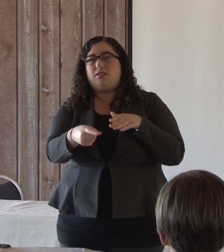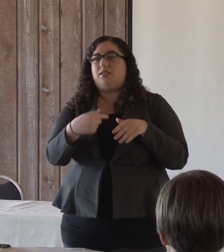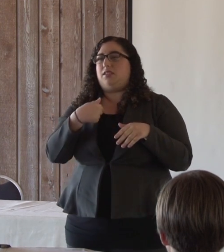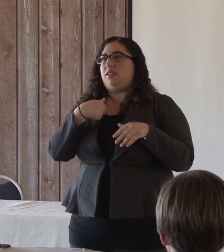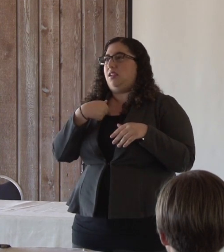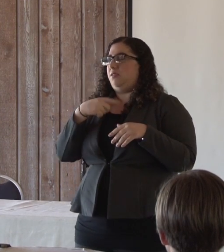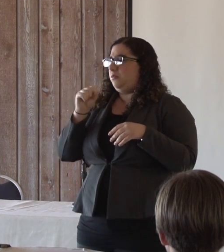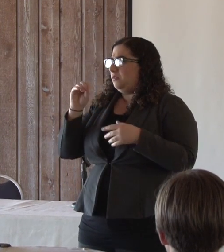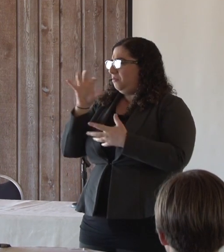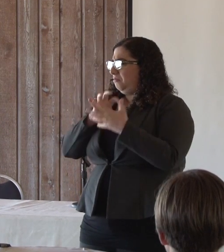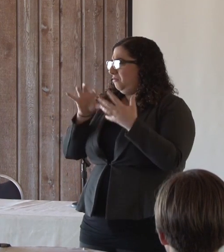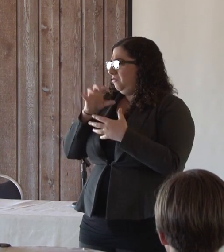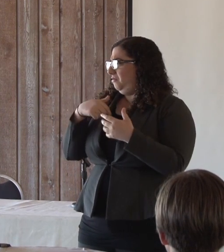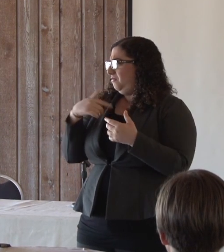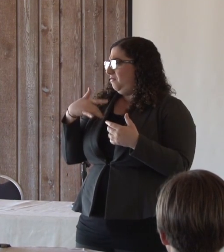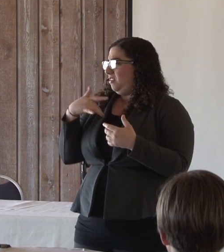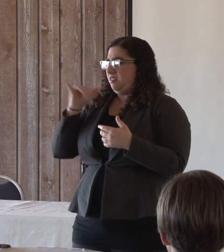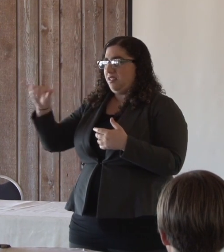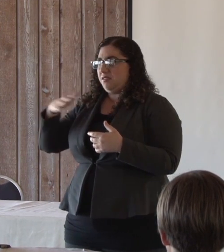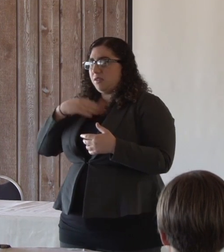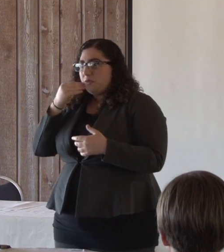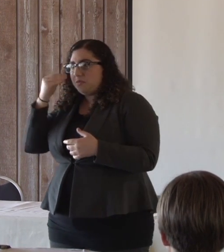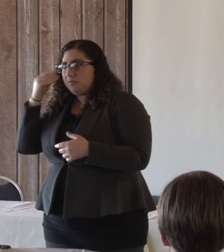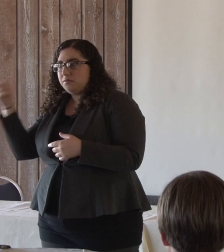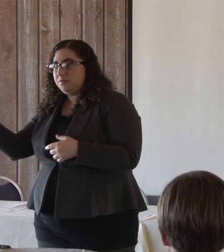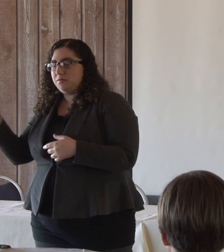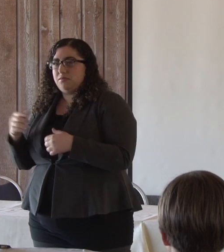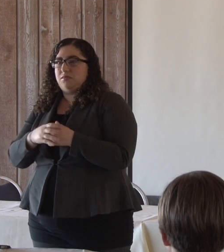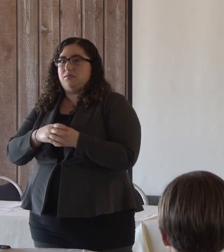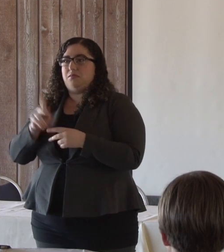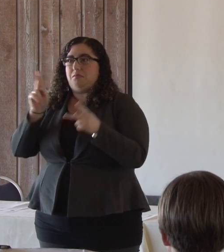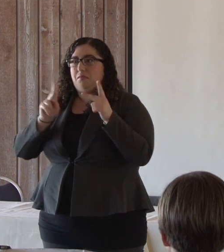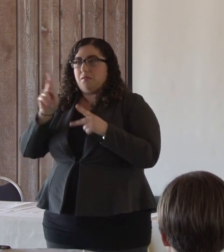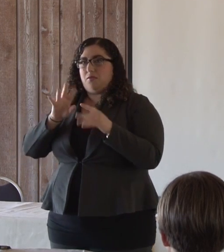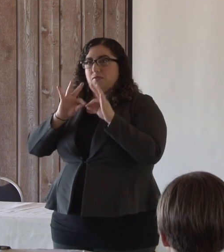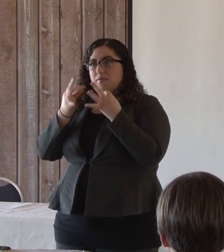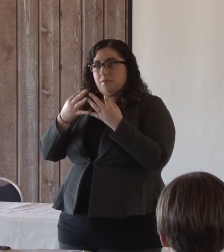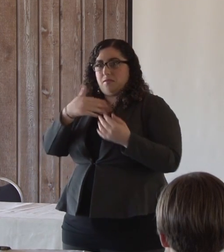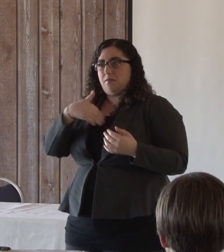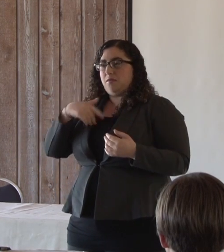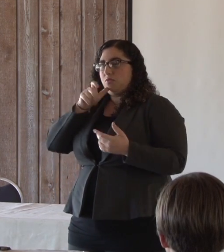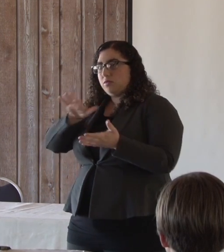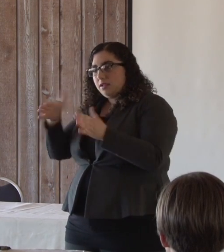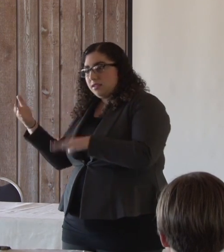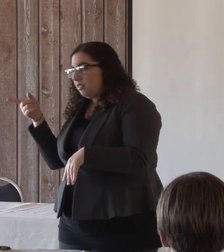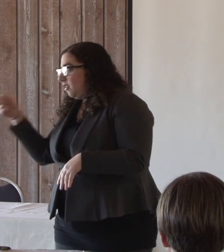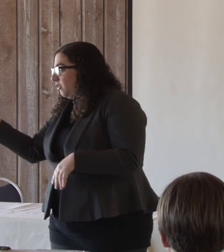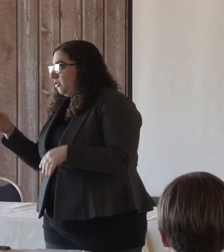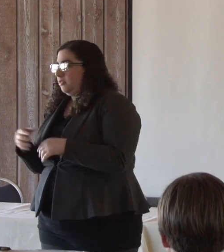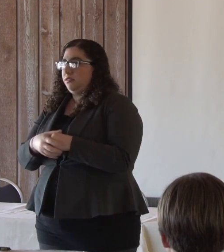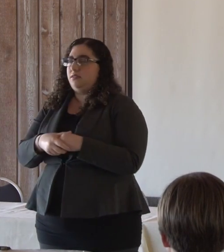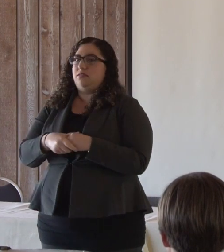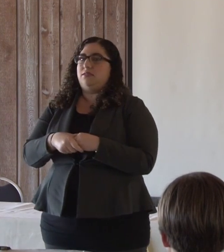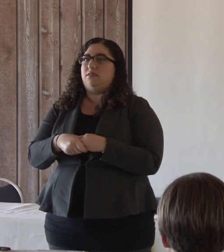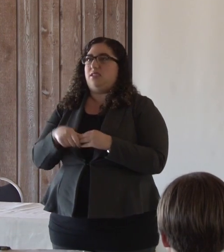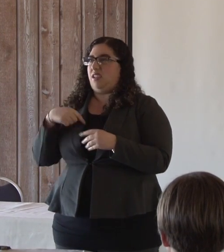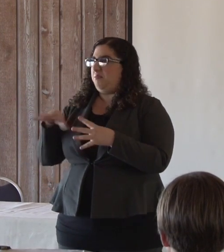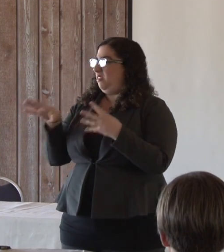that and not to really be aware of what was going on. I remember feeling so confused because that's my home.